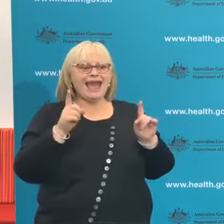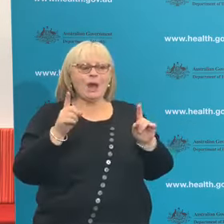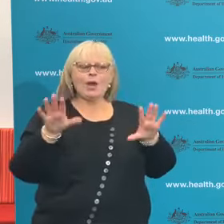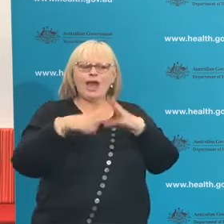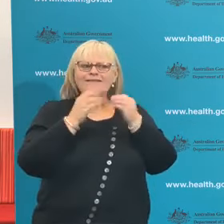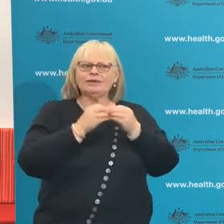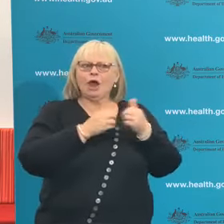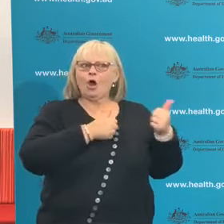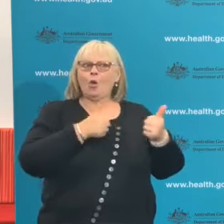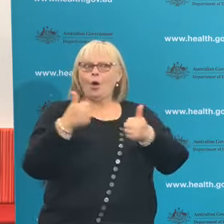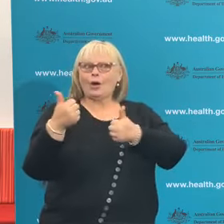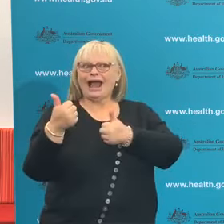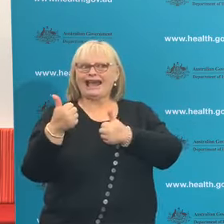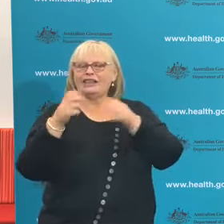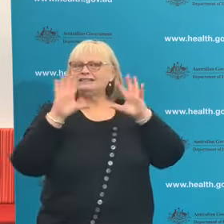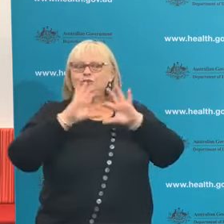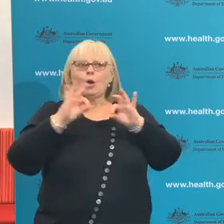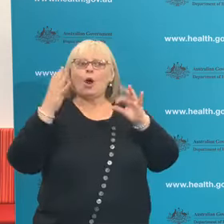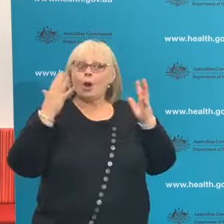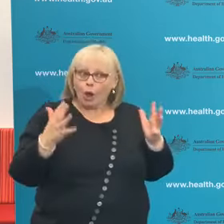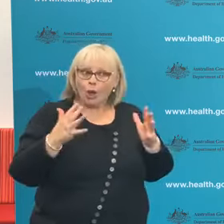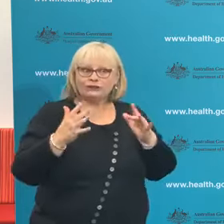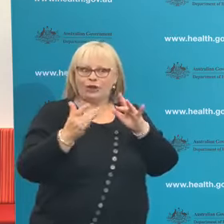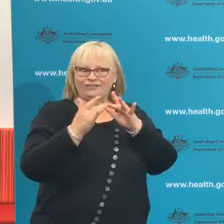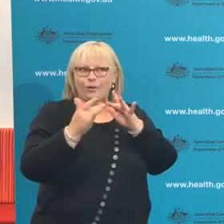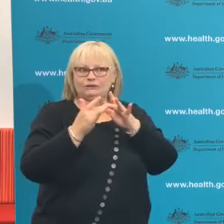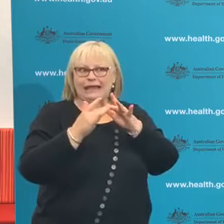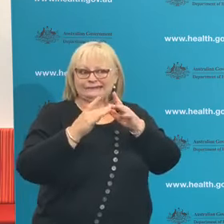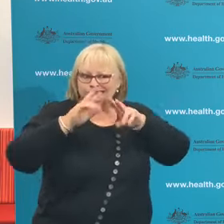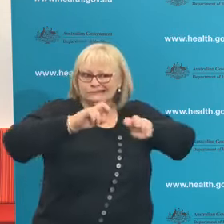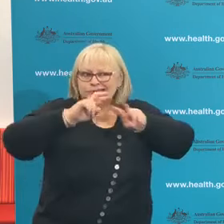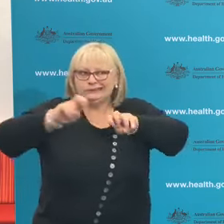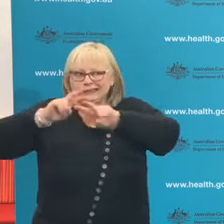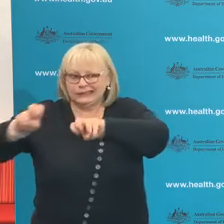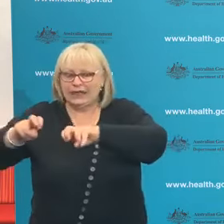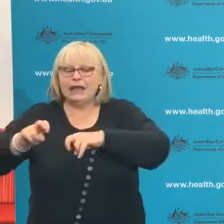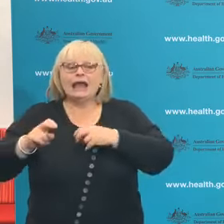and there's not a lot of contact tracing to do, they're training up those new